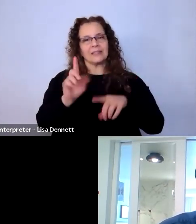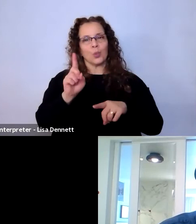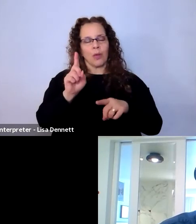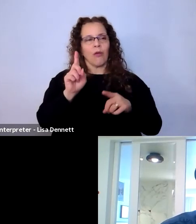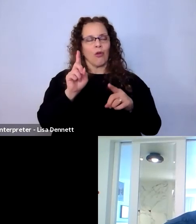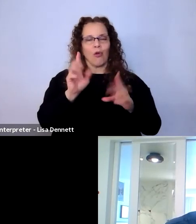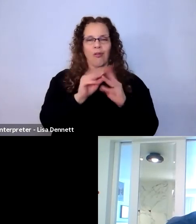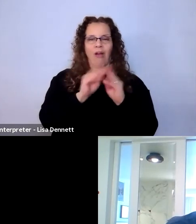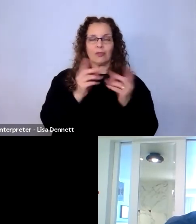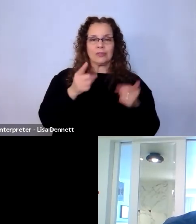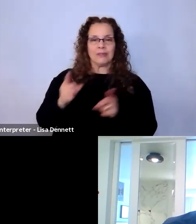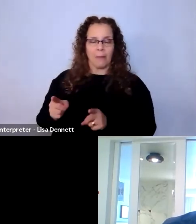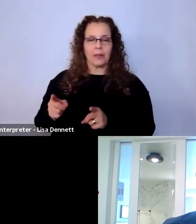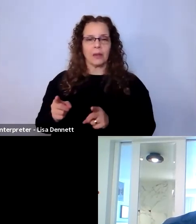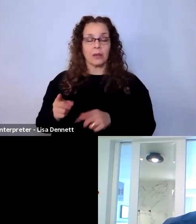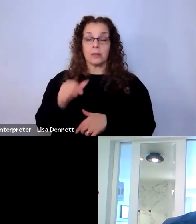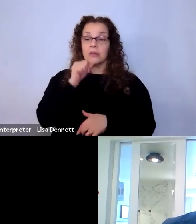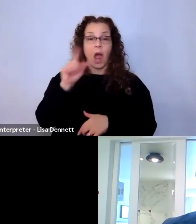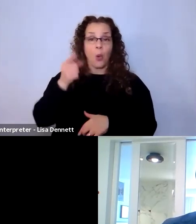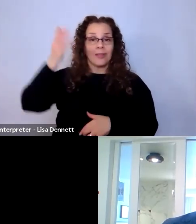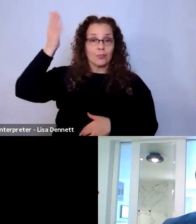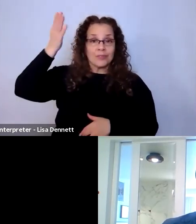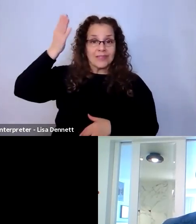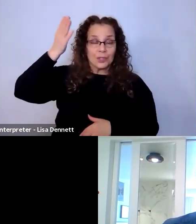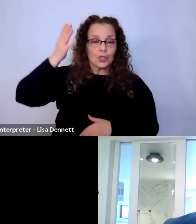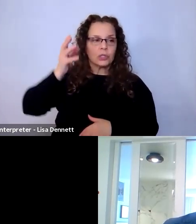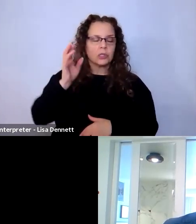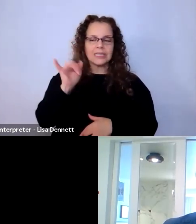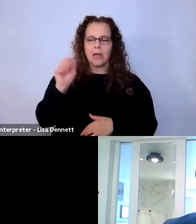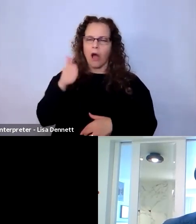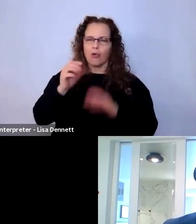and it's not only the presentation itself, it says accidental conversations that are going to happen over lunch.